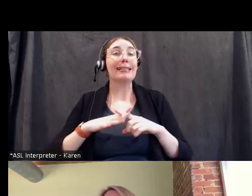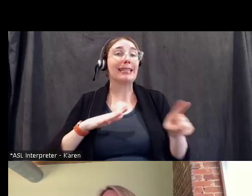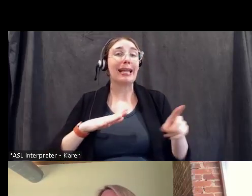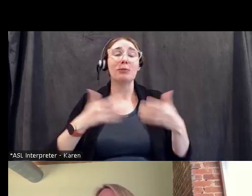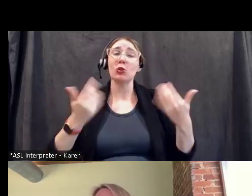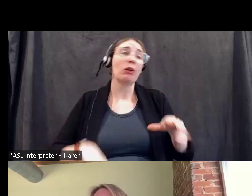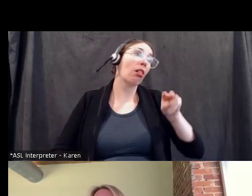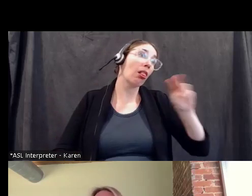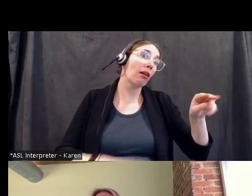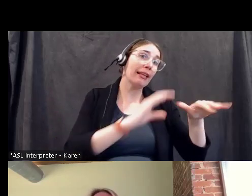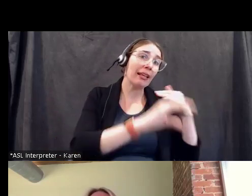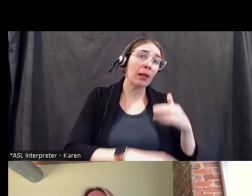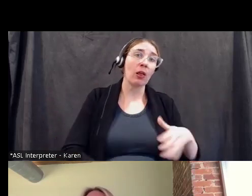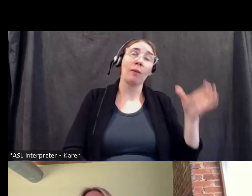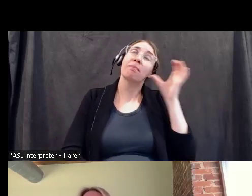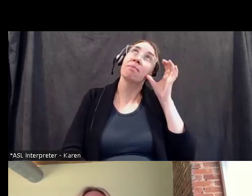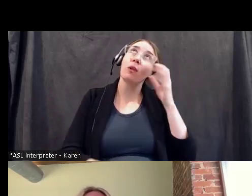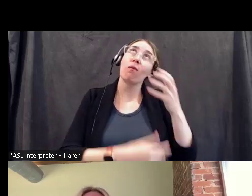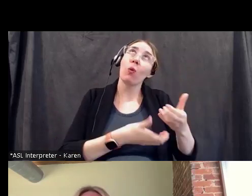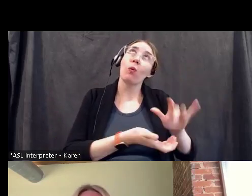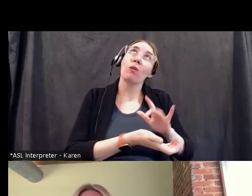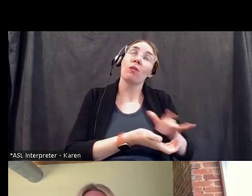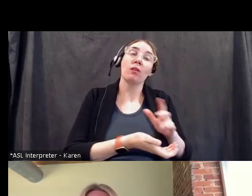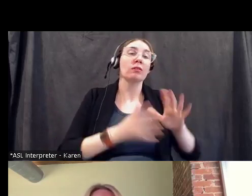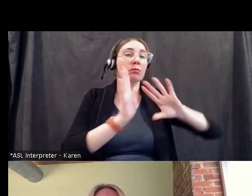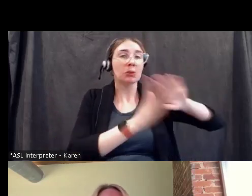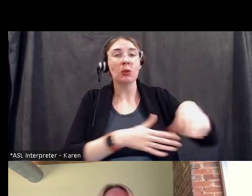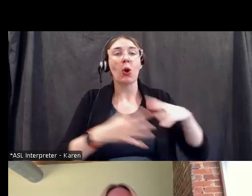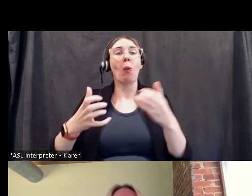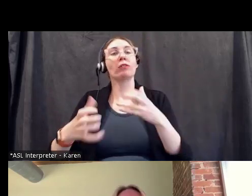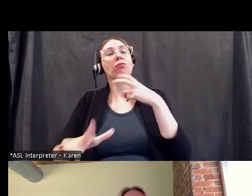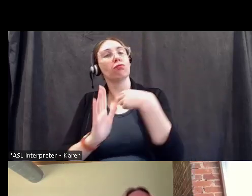to listen to my phone, I just want to play in this game and escape for a bit.